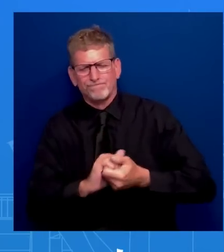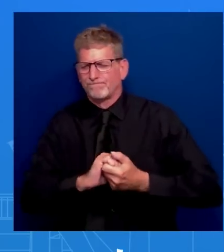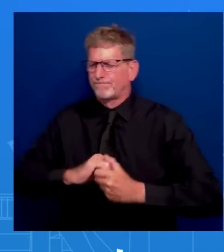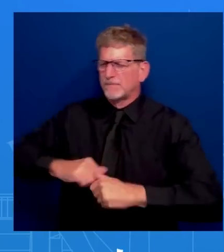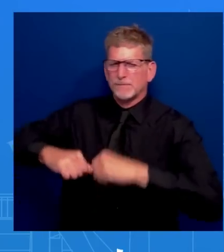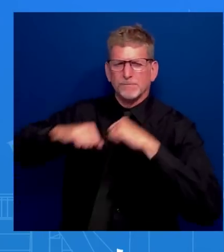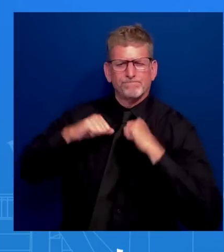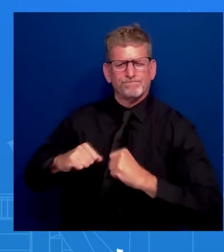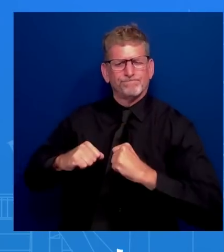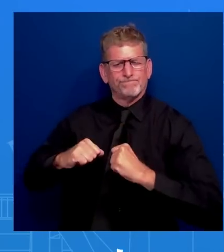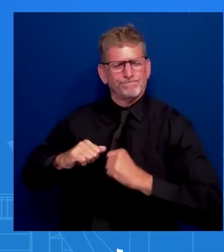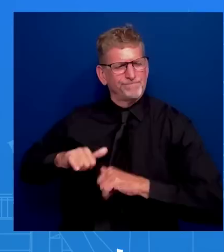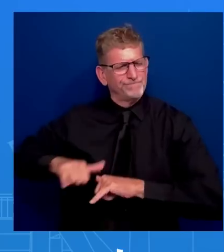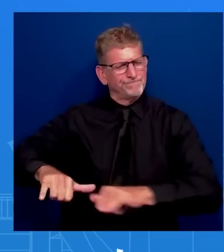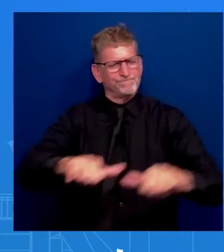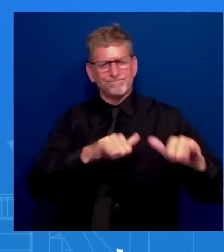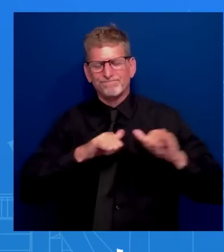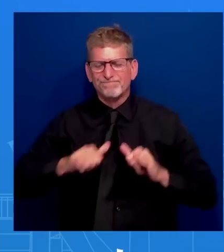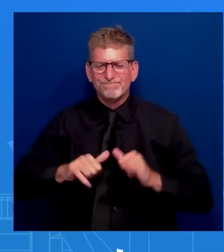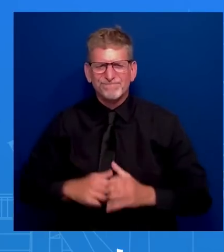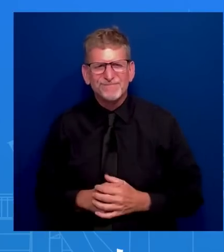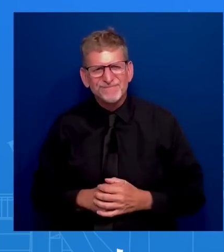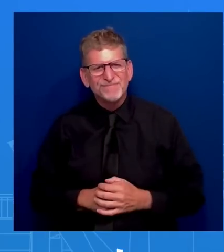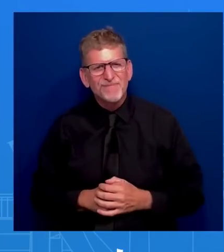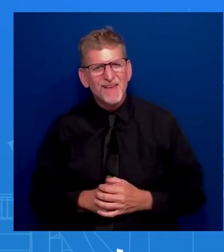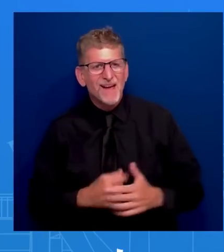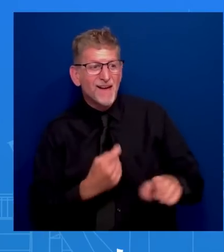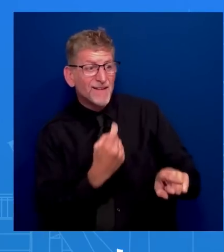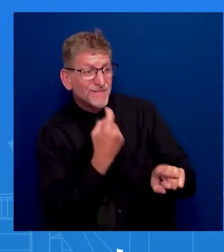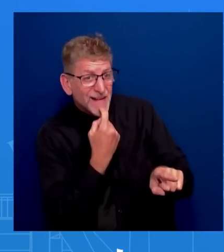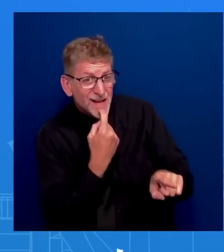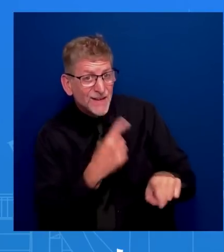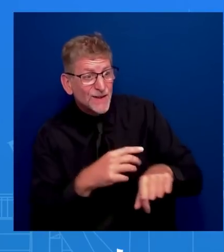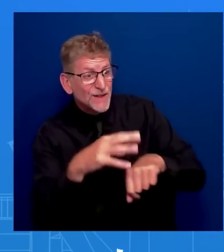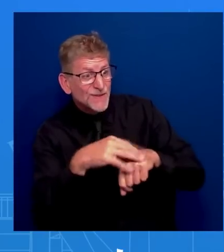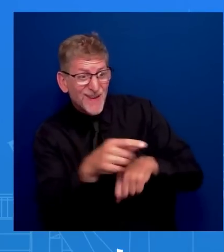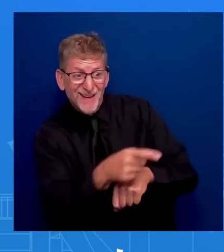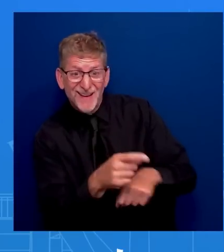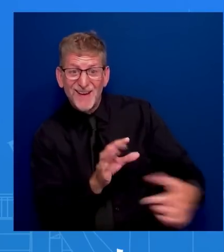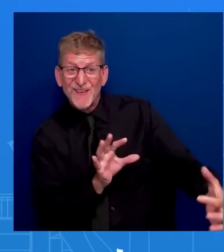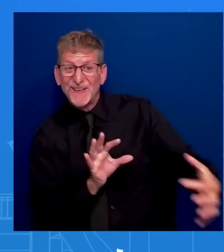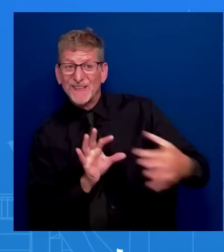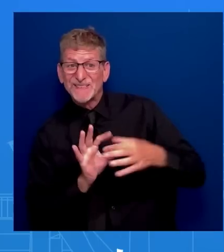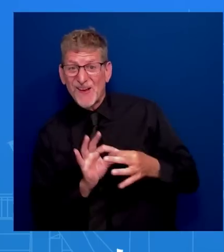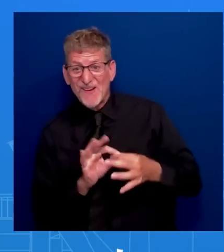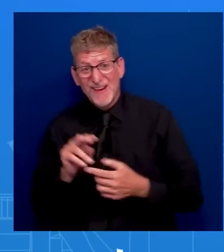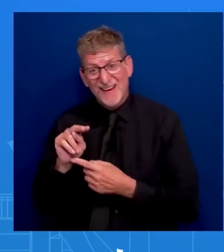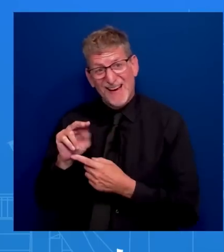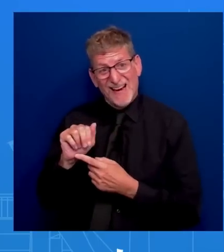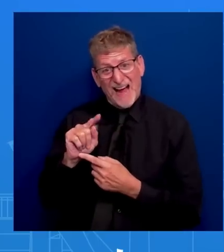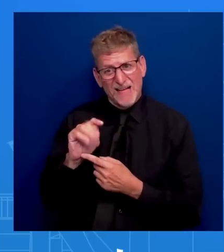stronger and deepen the transatlantic partnership at a time when Putin's invasion of Ukraine